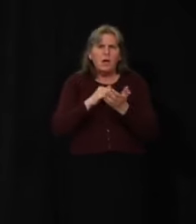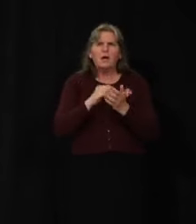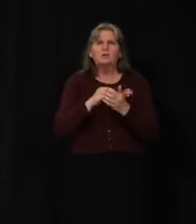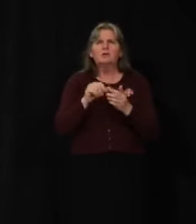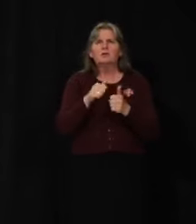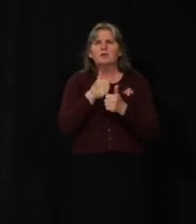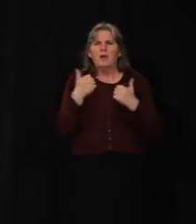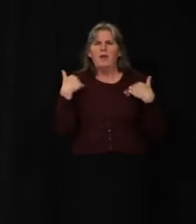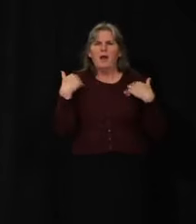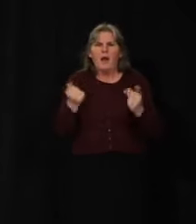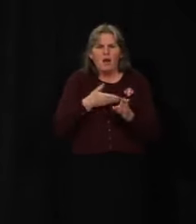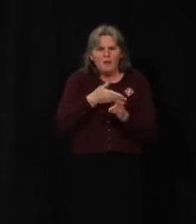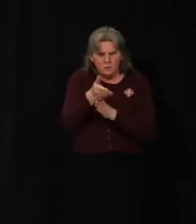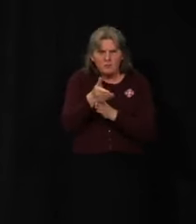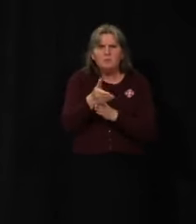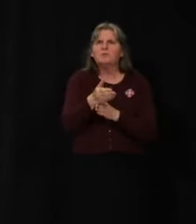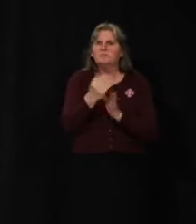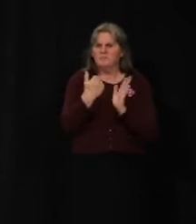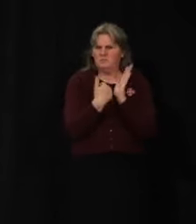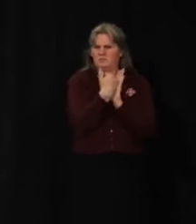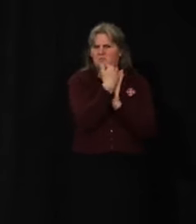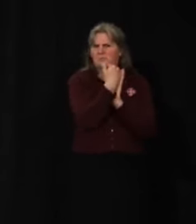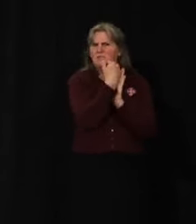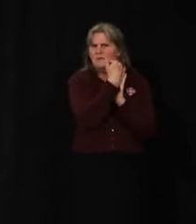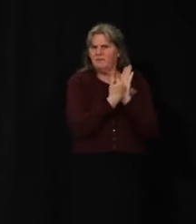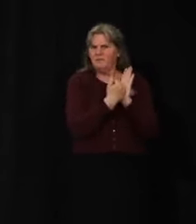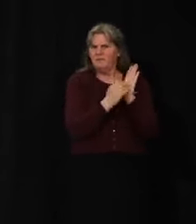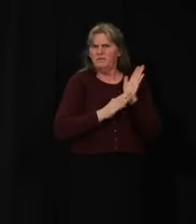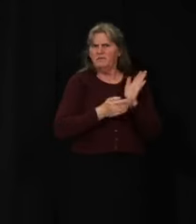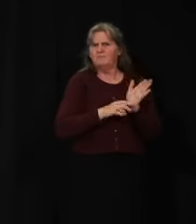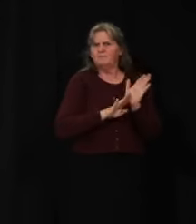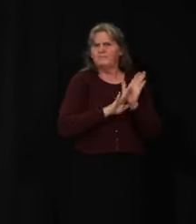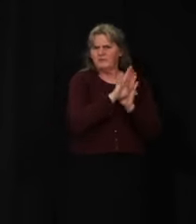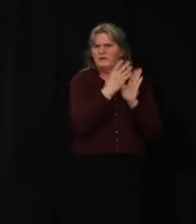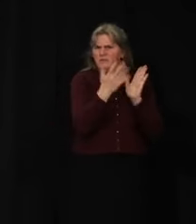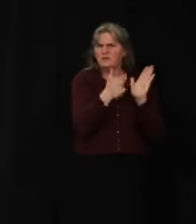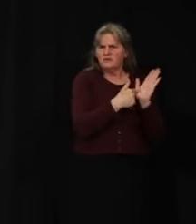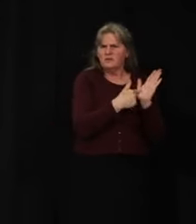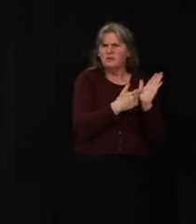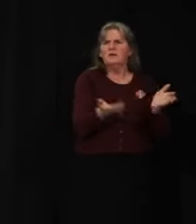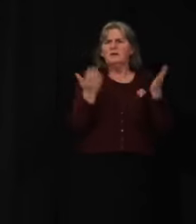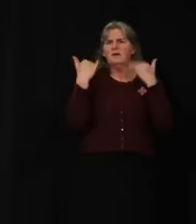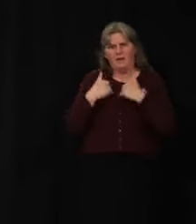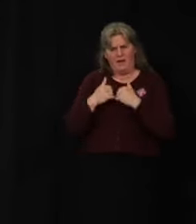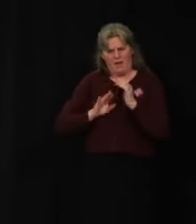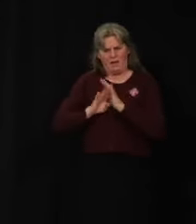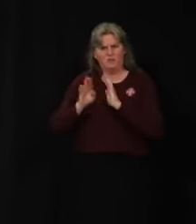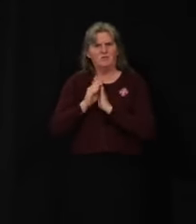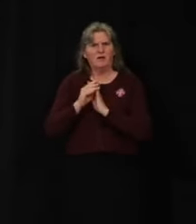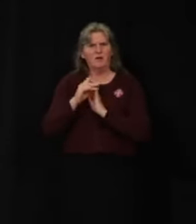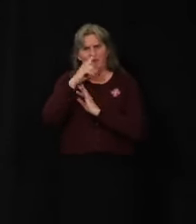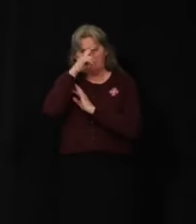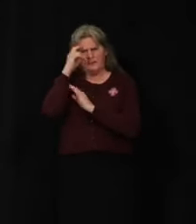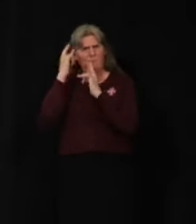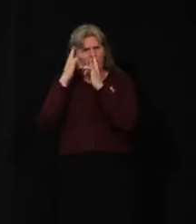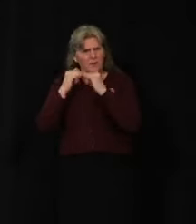safe operating plans to reopen. Bars will likewise be subject to inspection. Due to the demands of